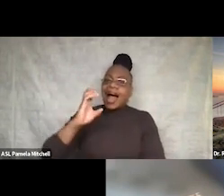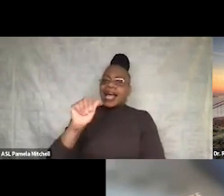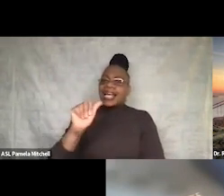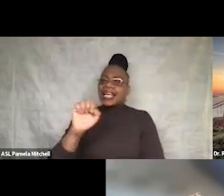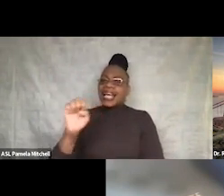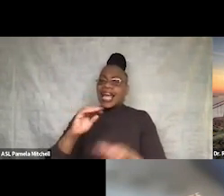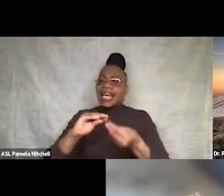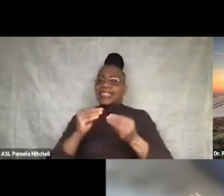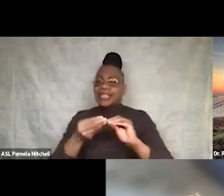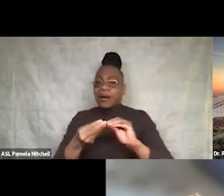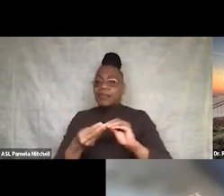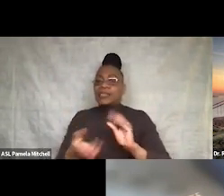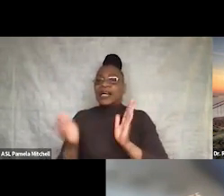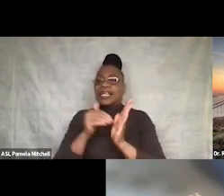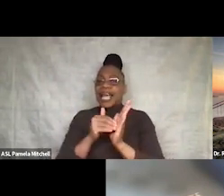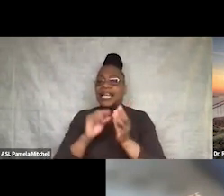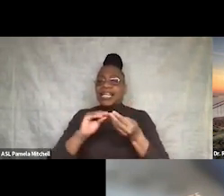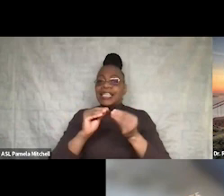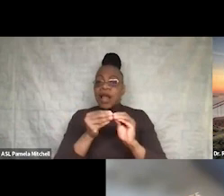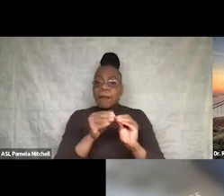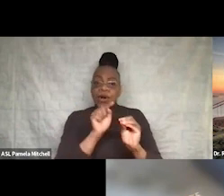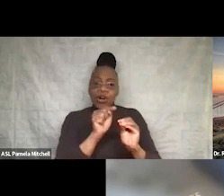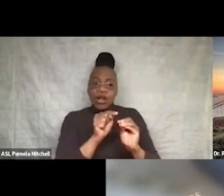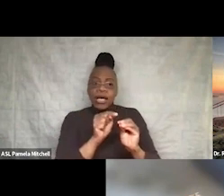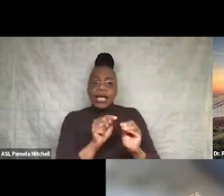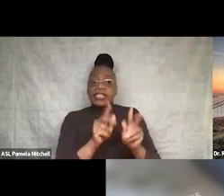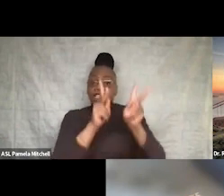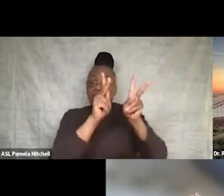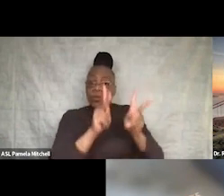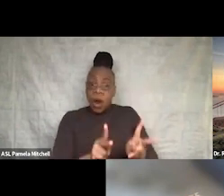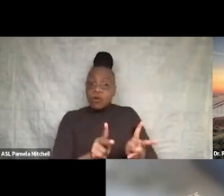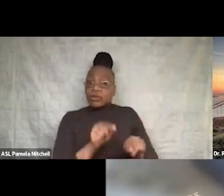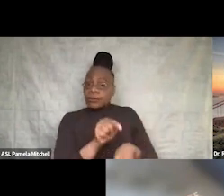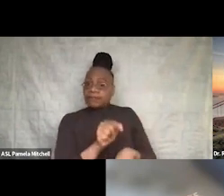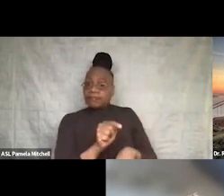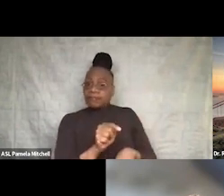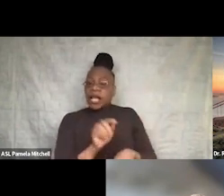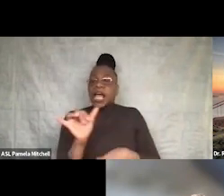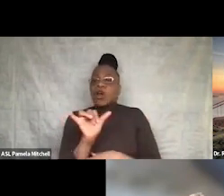behind every number is a human life, right? And so, we find often, you know, with the overwhelm,